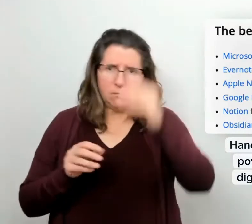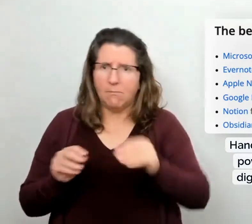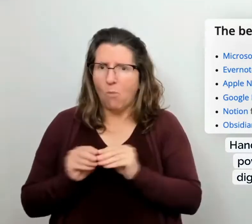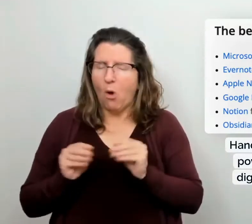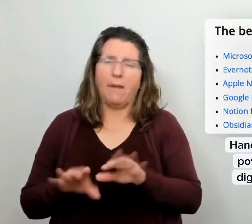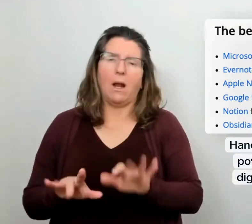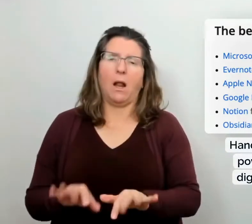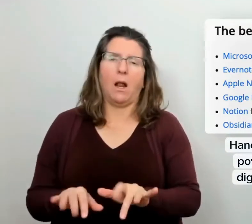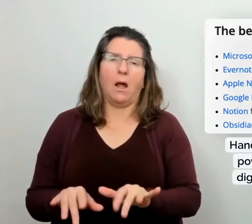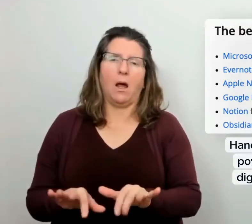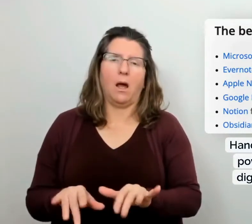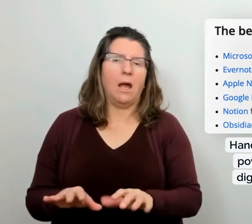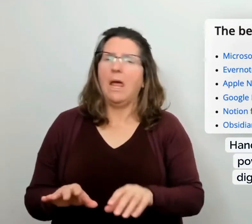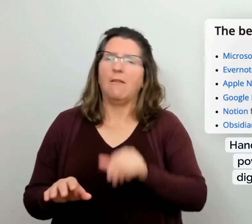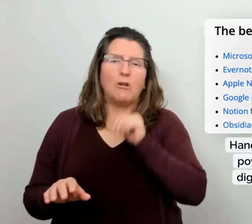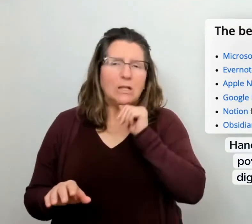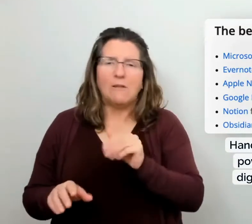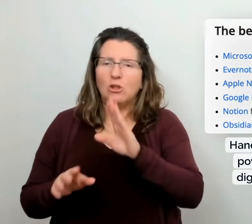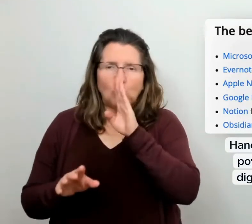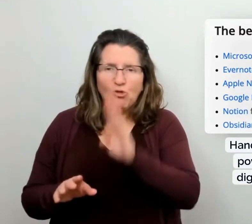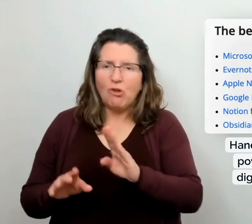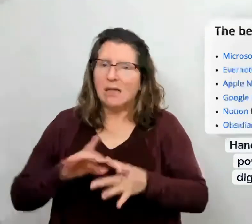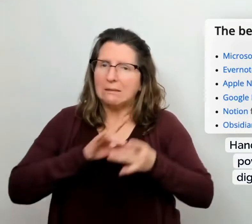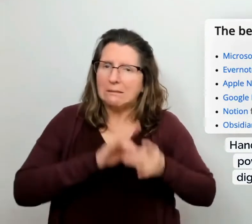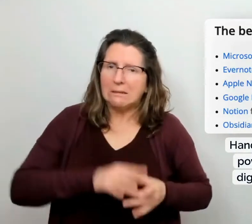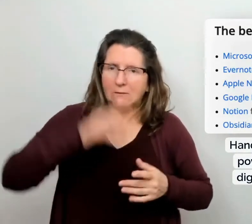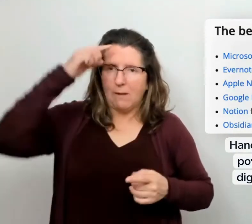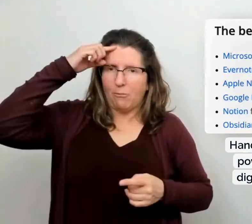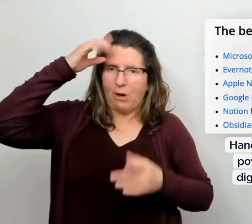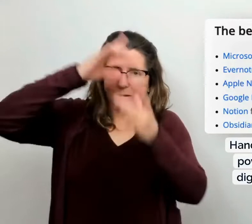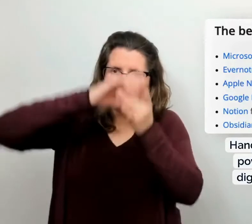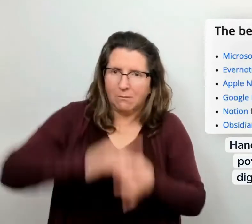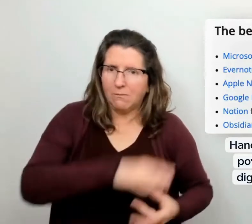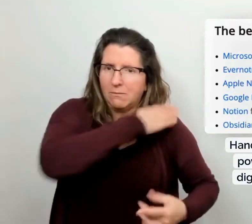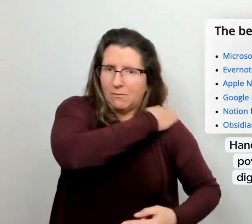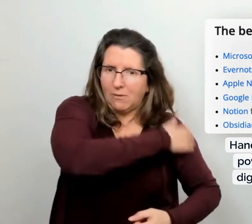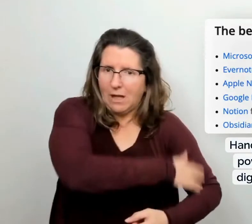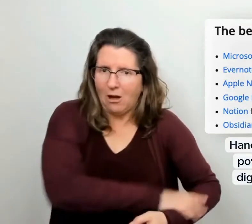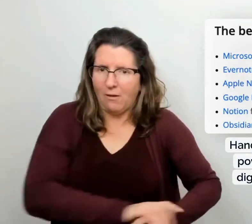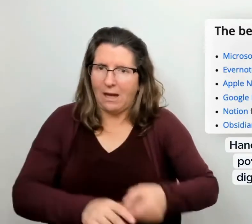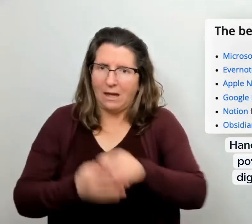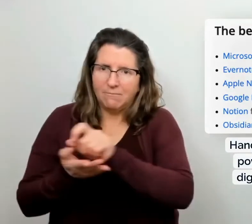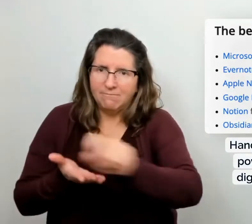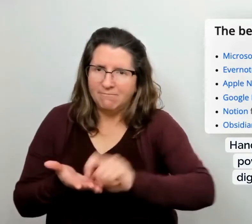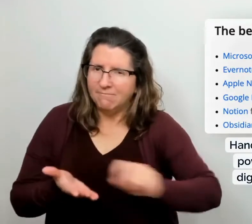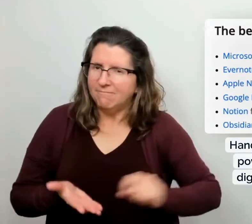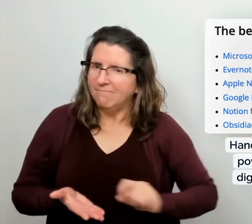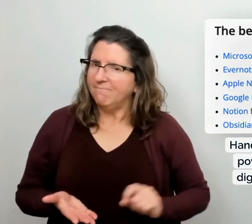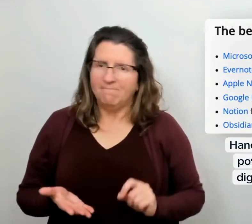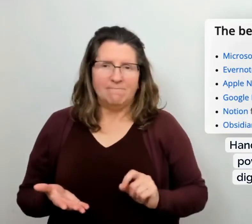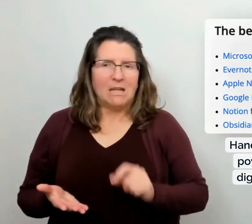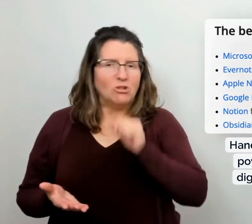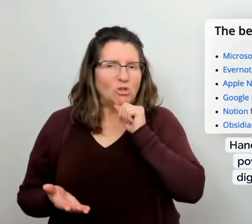There is something about the physicality of putting pen to paper and the active writing that helps with retention.